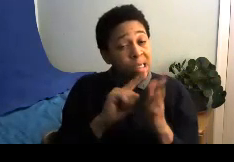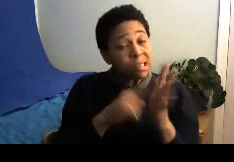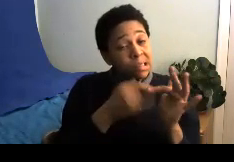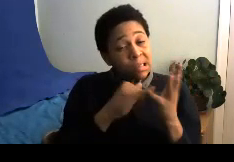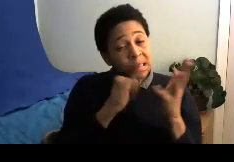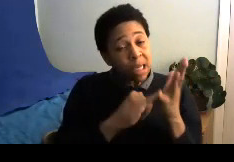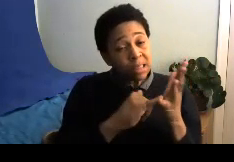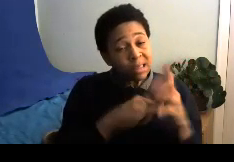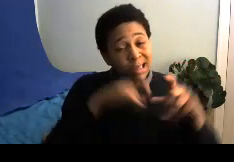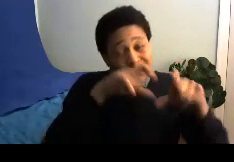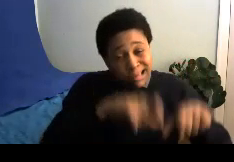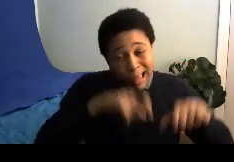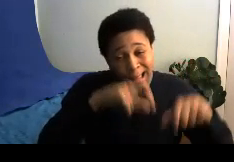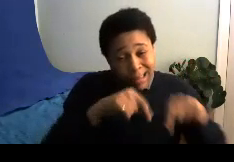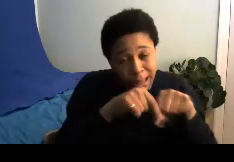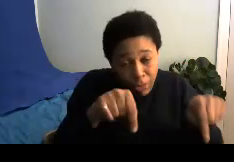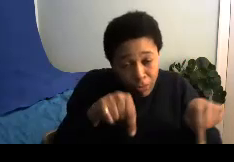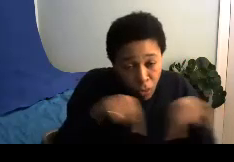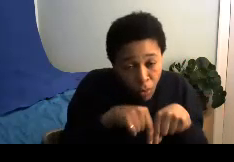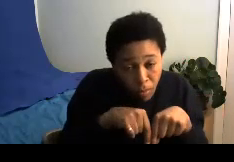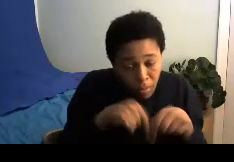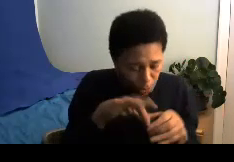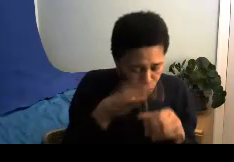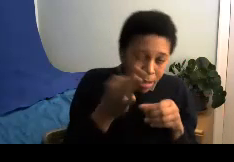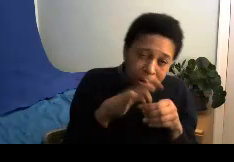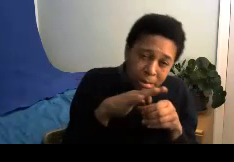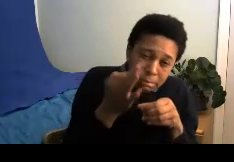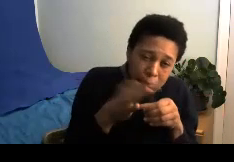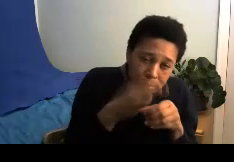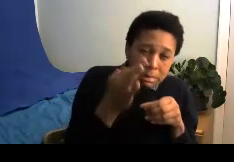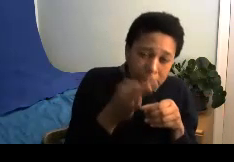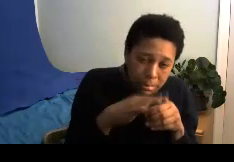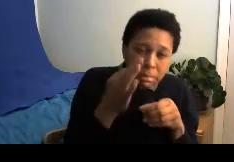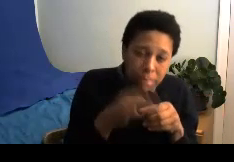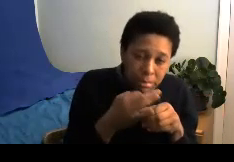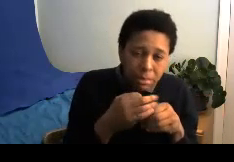a spliff, even a cigarette. His parents and the children watched